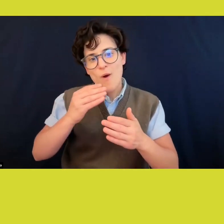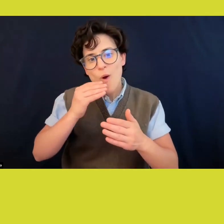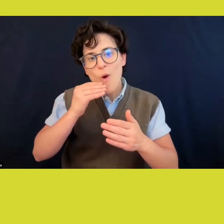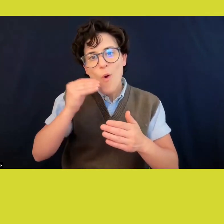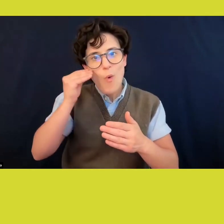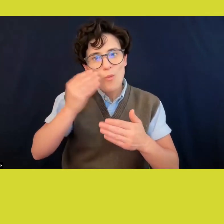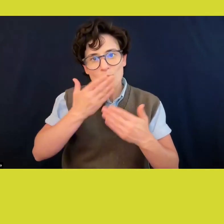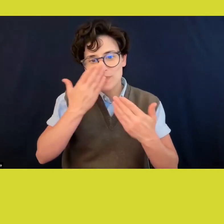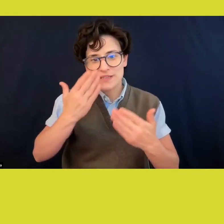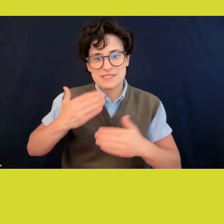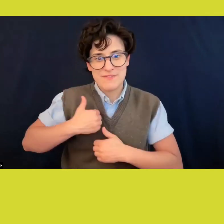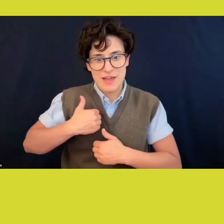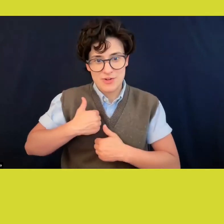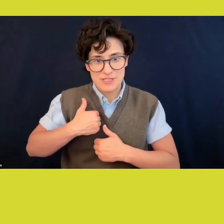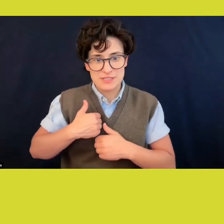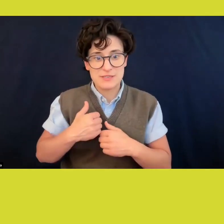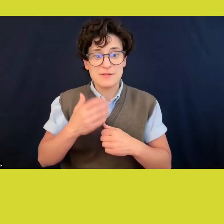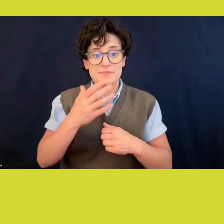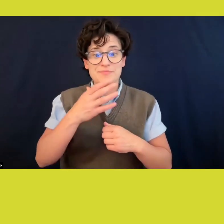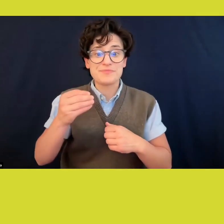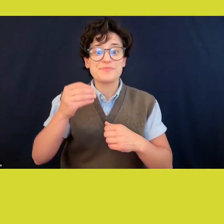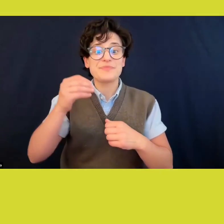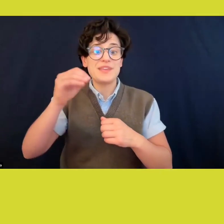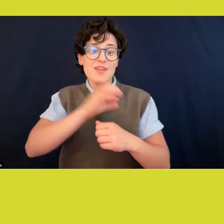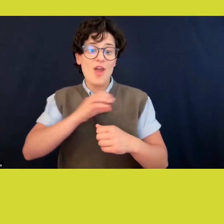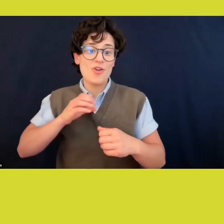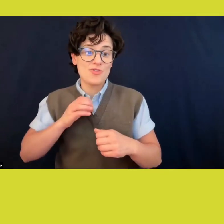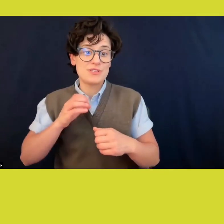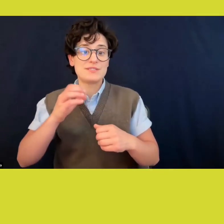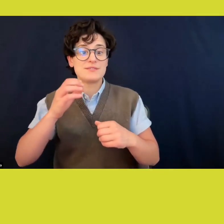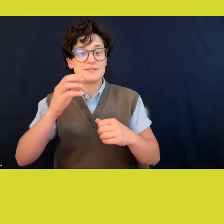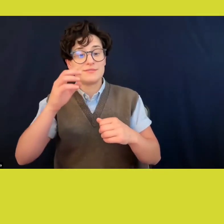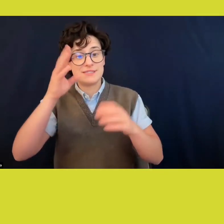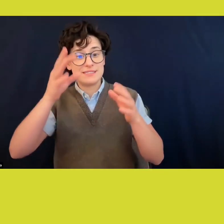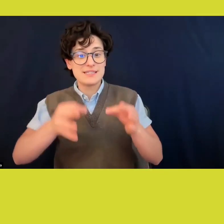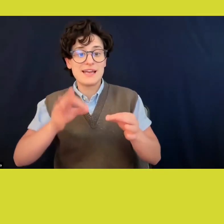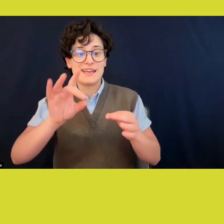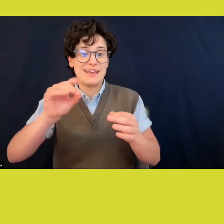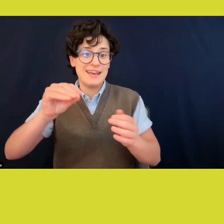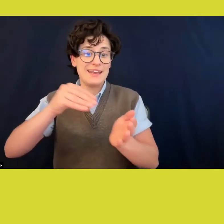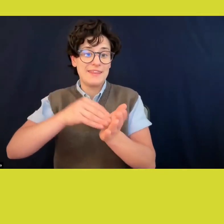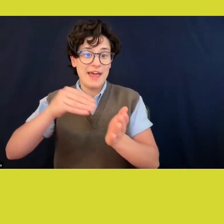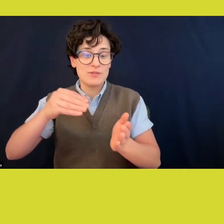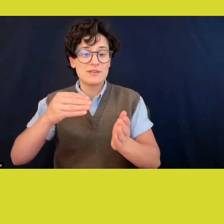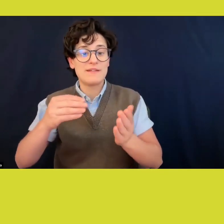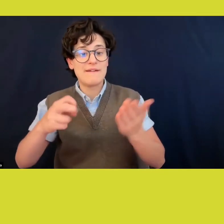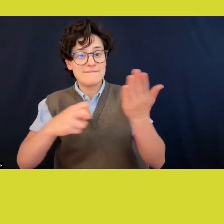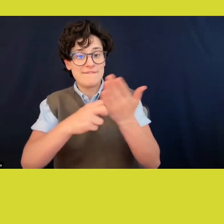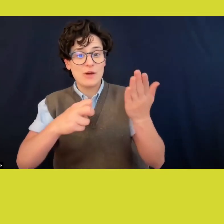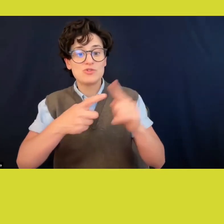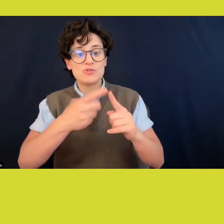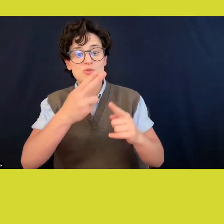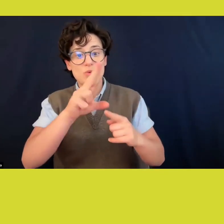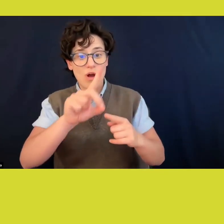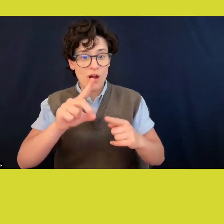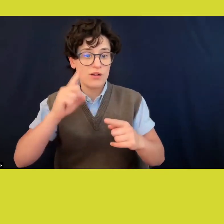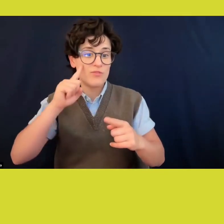for the rent, and then money to the VA for services. When Housing First is done properly, it works